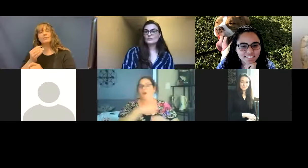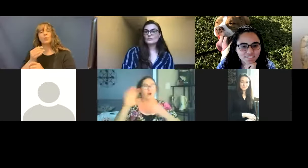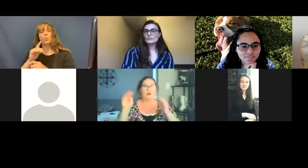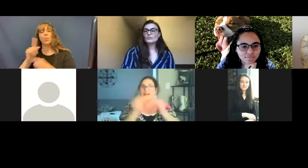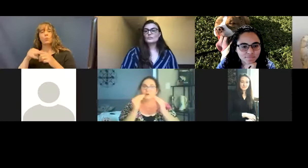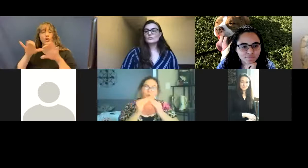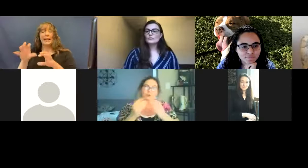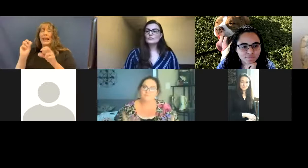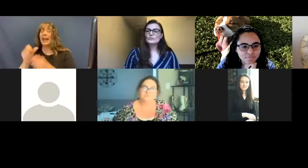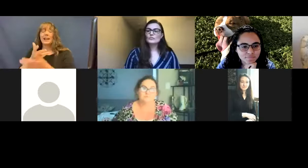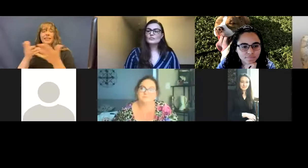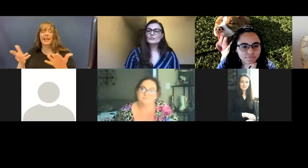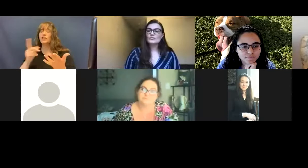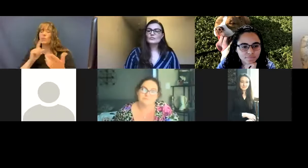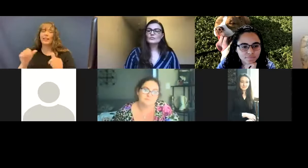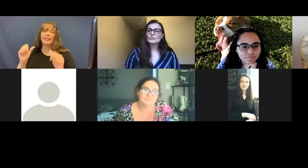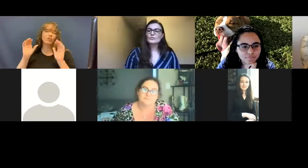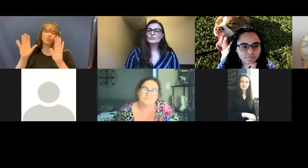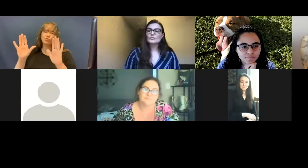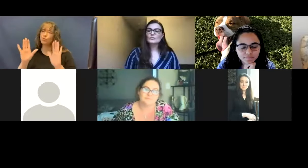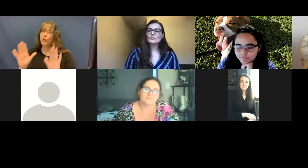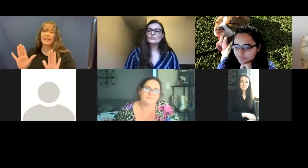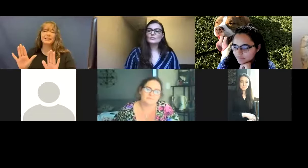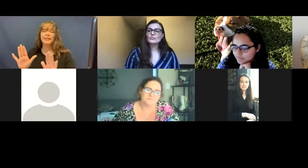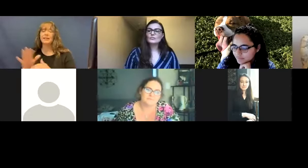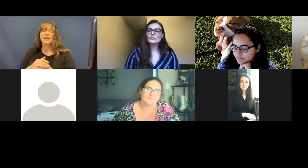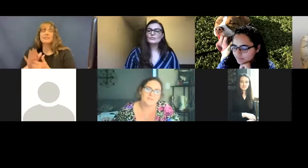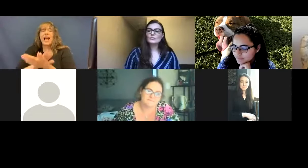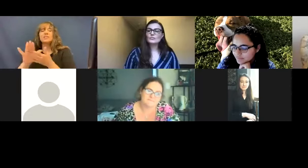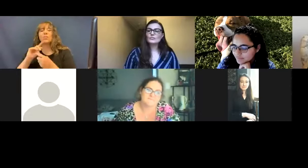it's really great. It's nice when we can all be equal.